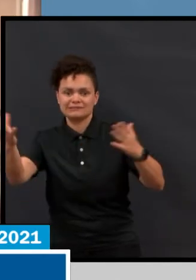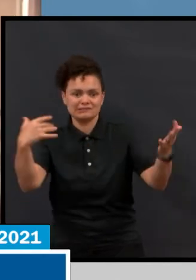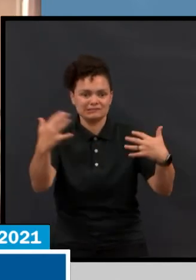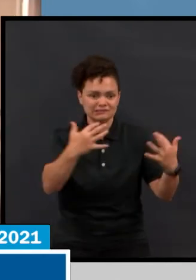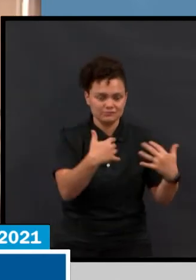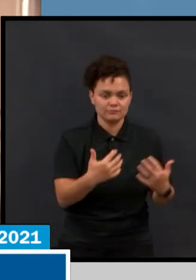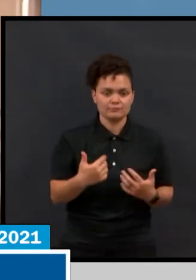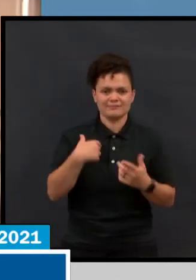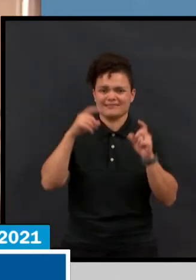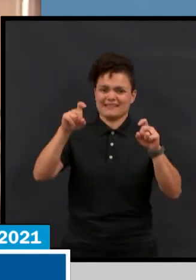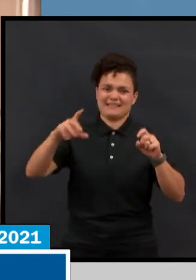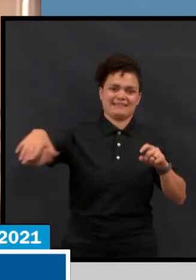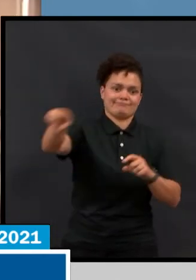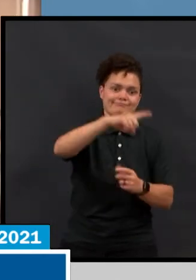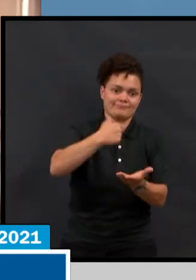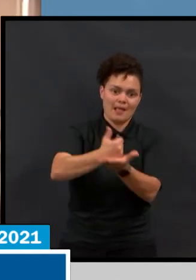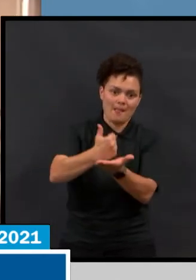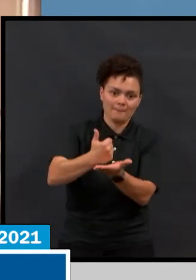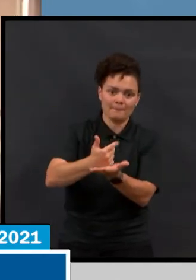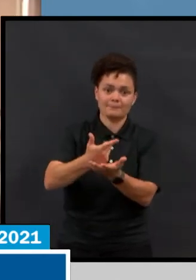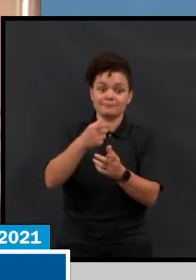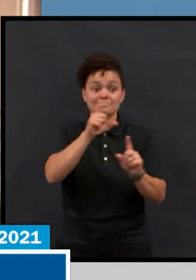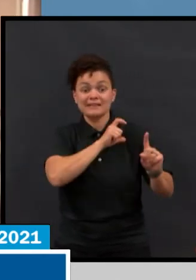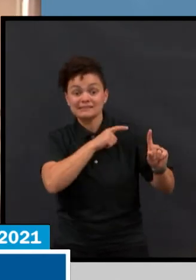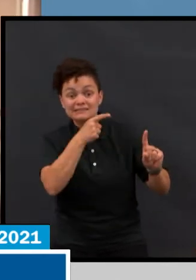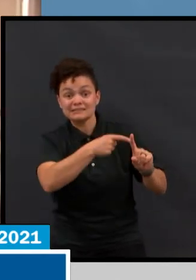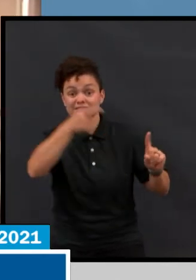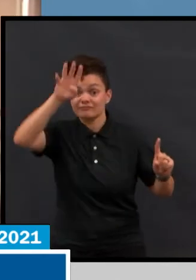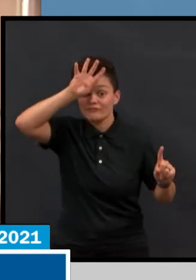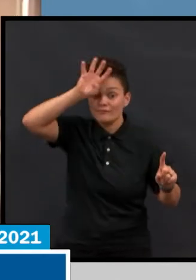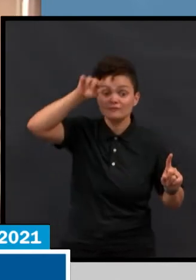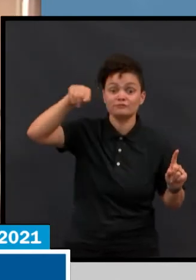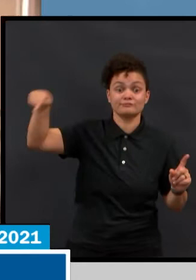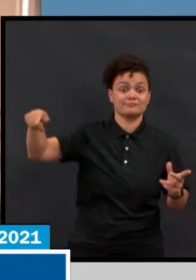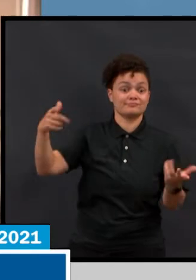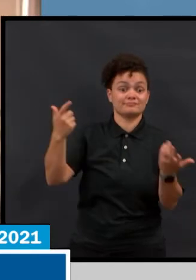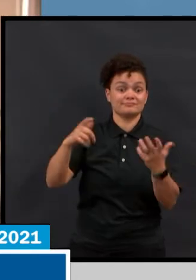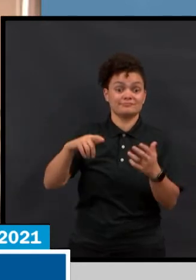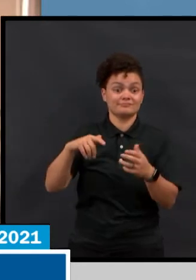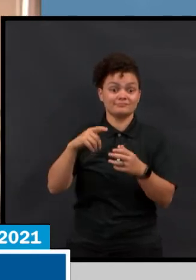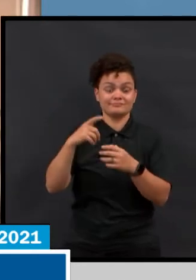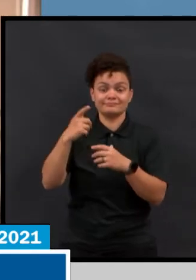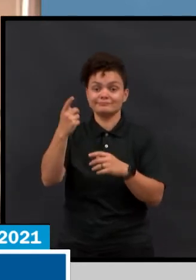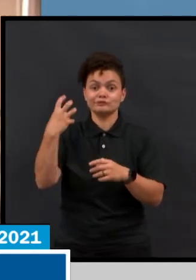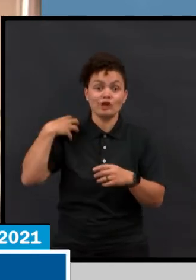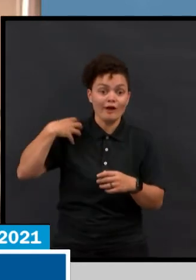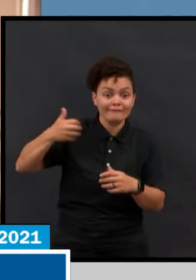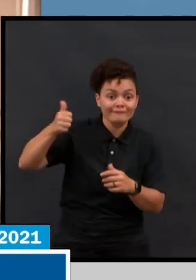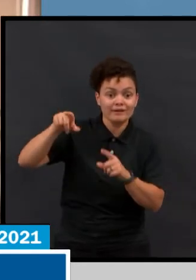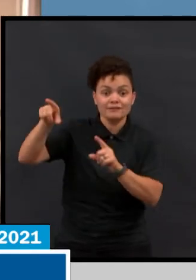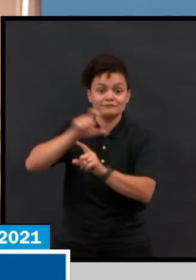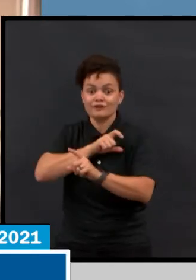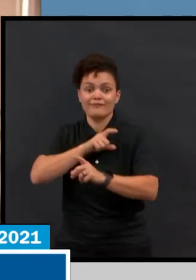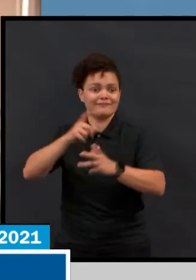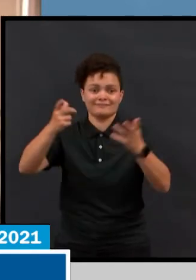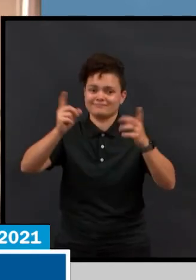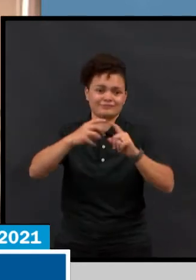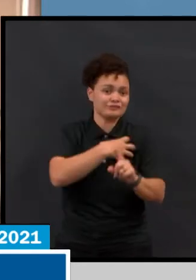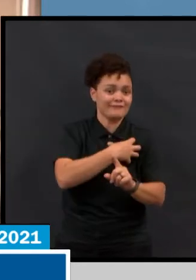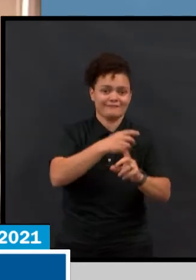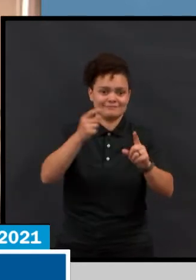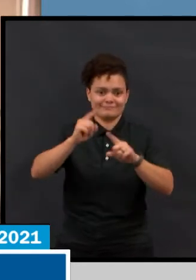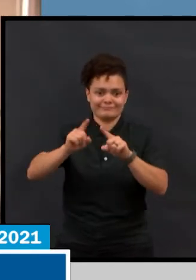but the fire department the sheriff's department the 911 operations center we have some safety hr